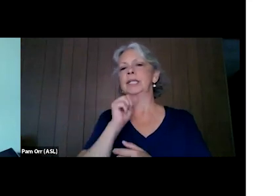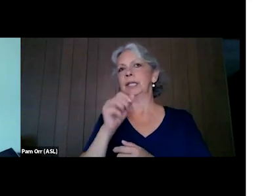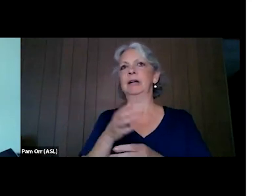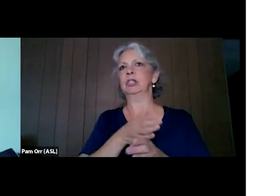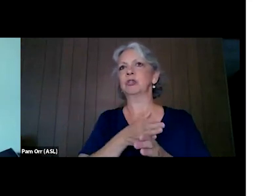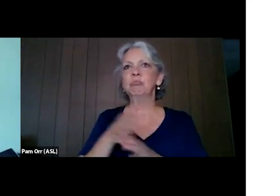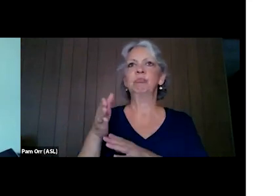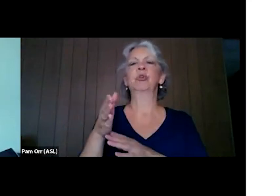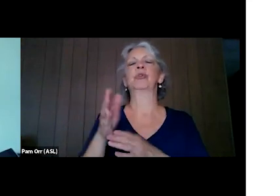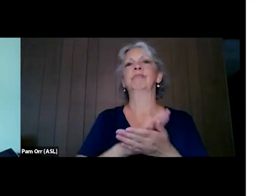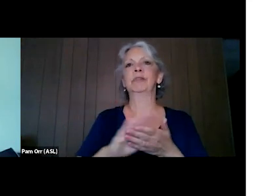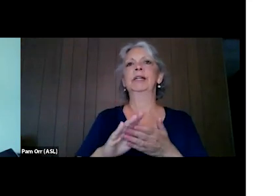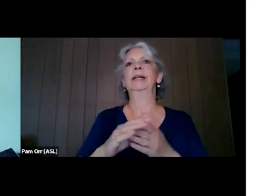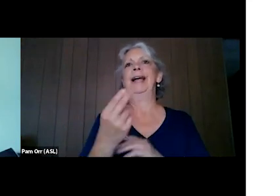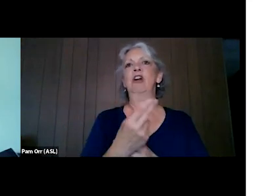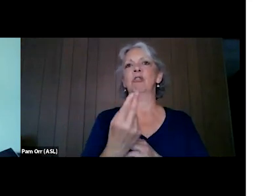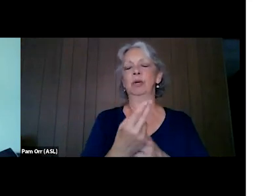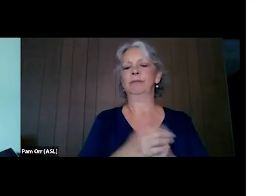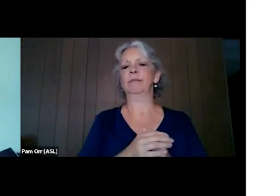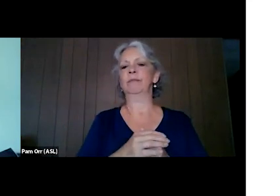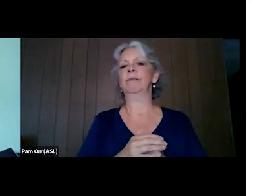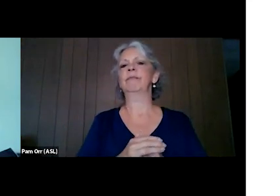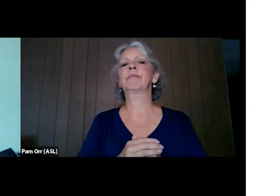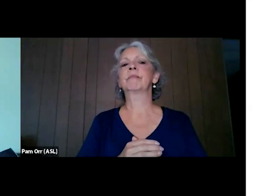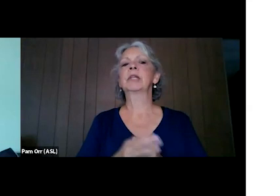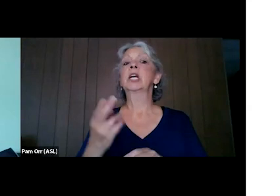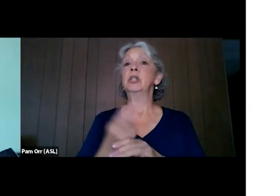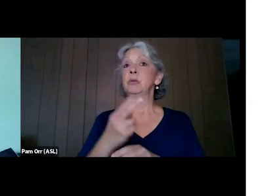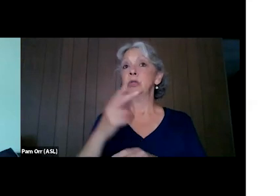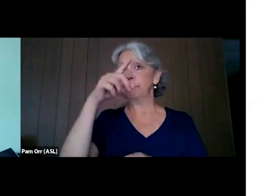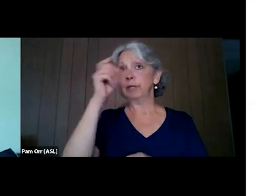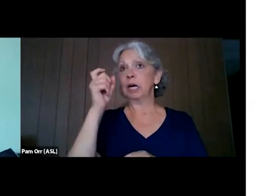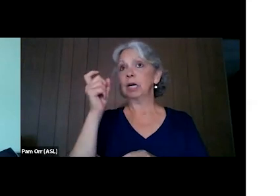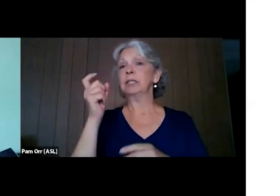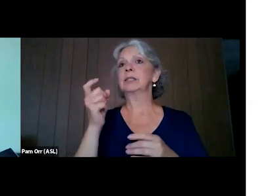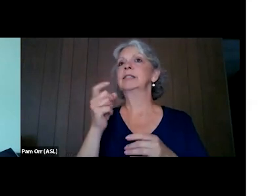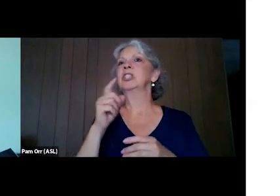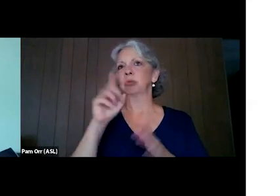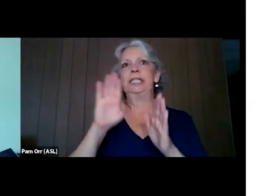but mostly added to fentanyl-containing products. It's used because it's currently quite cheap, it's easy to obtain,